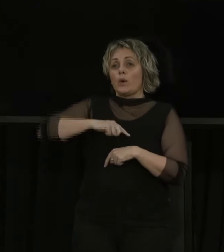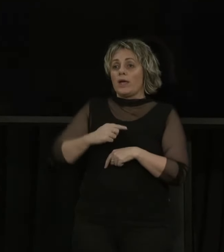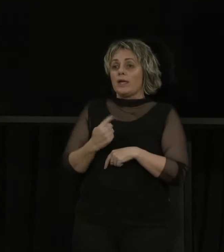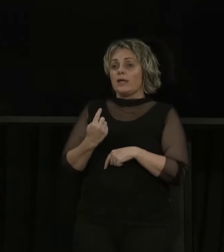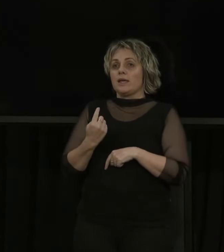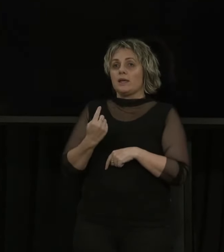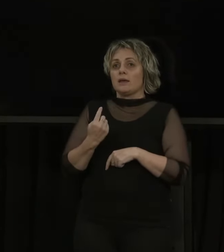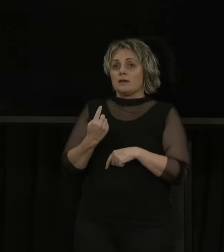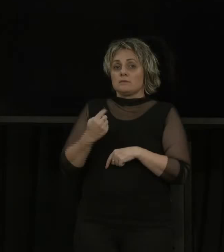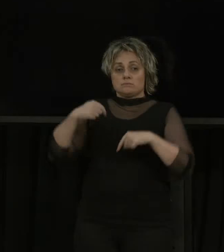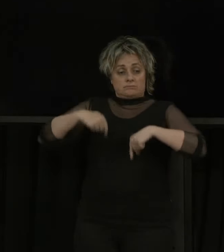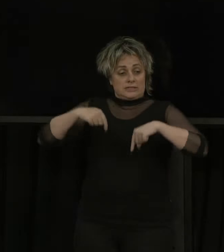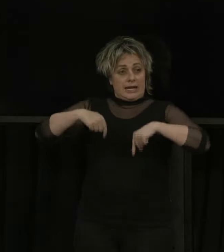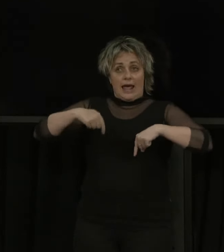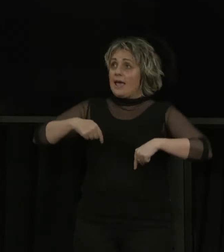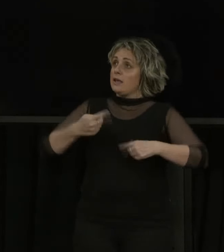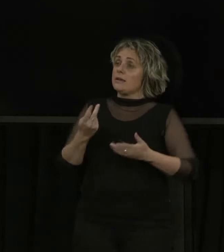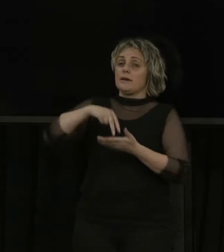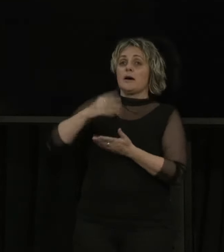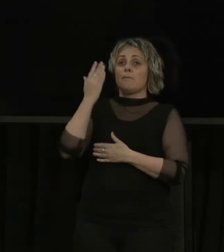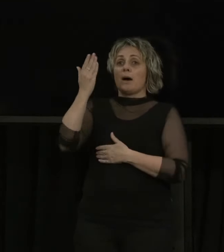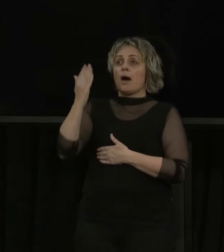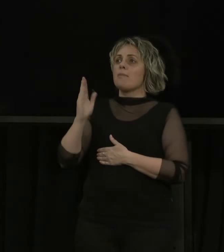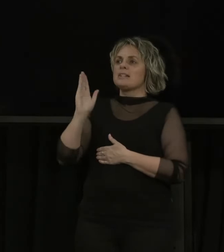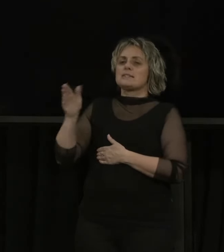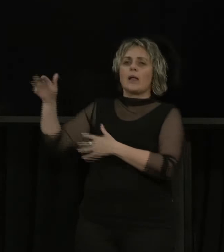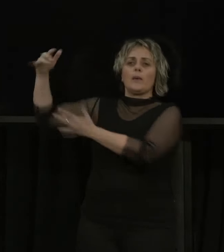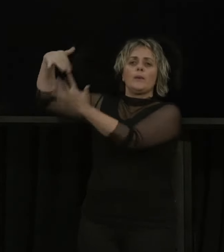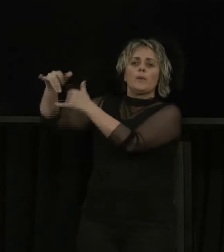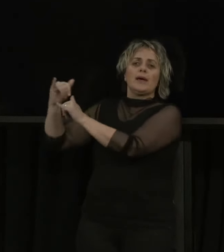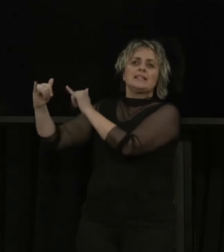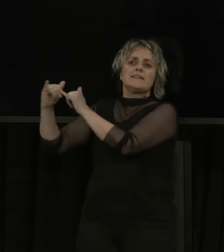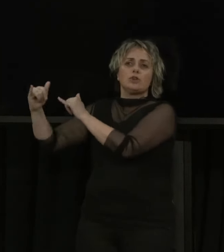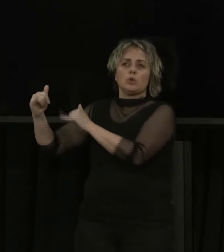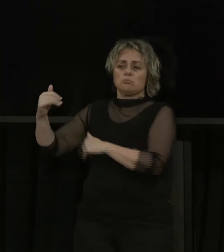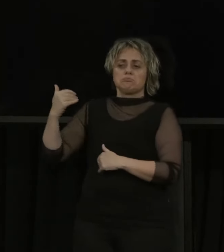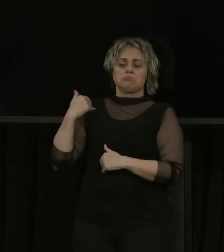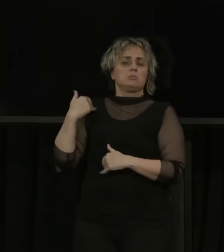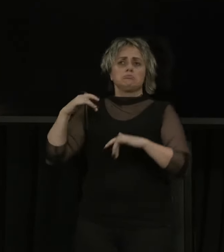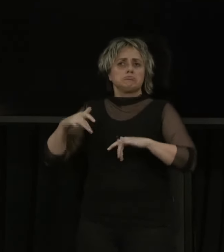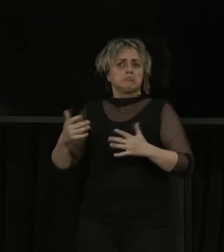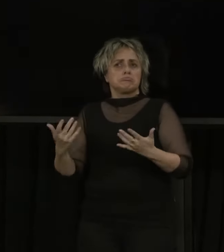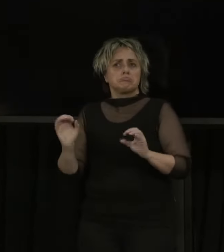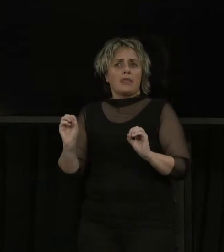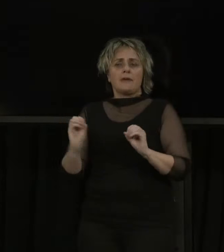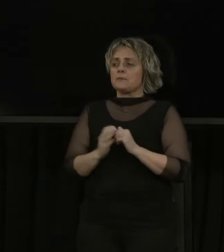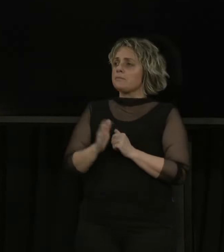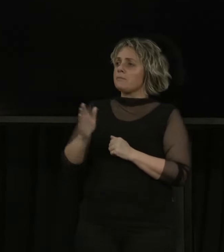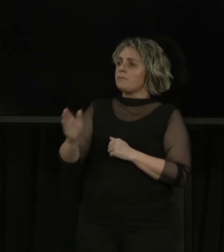I'm not aware of the detail. I can't answer that. Some of